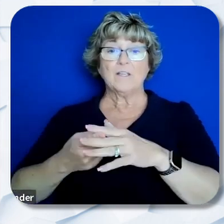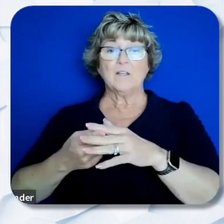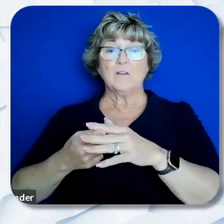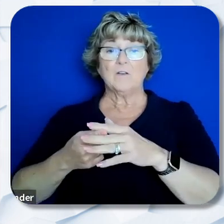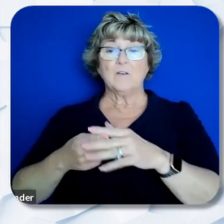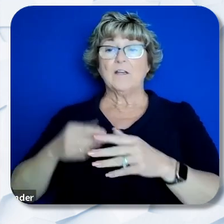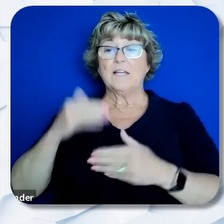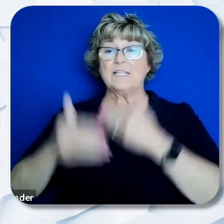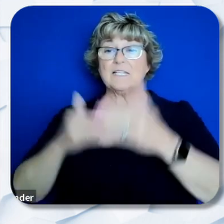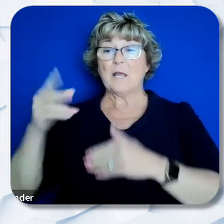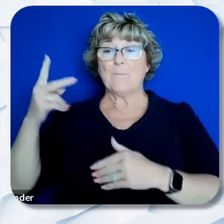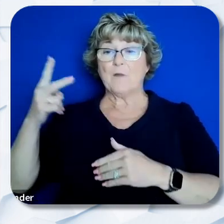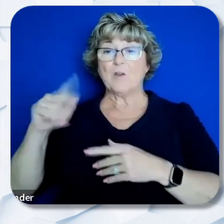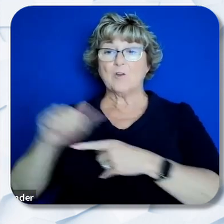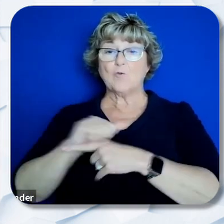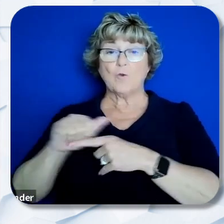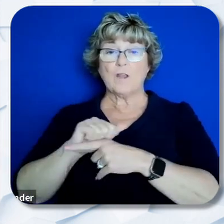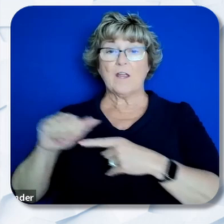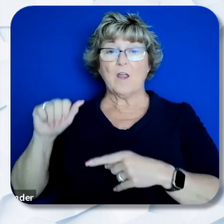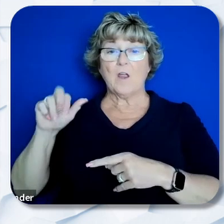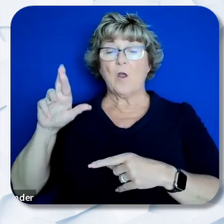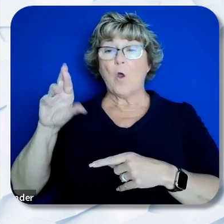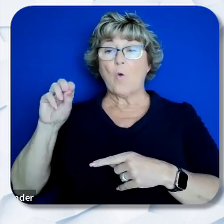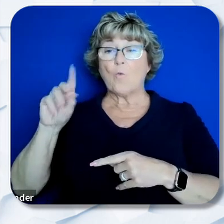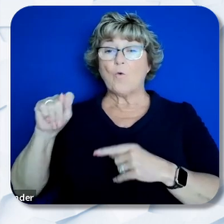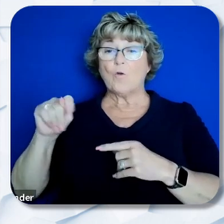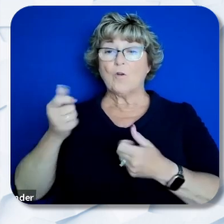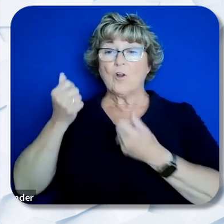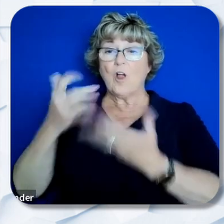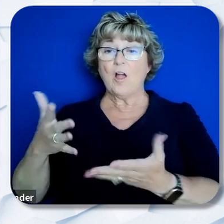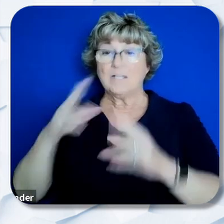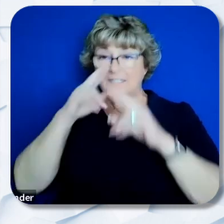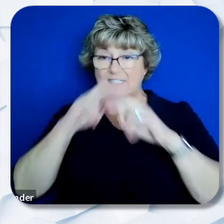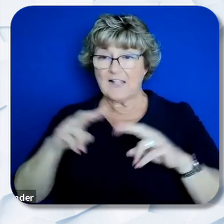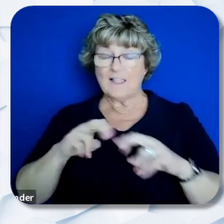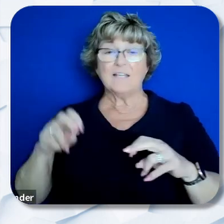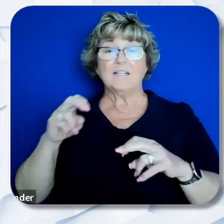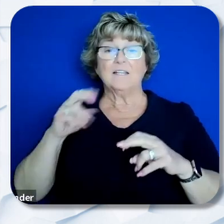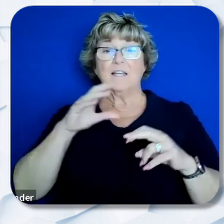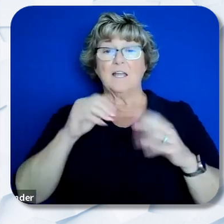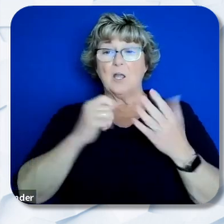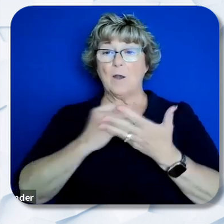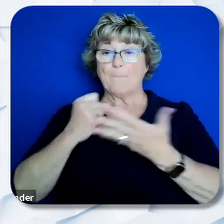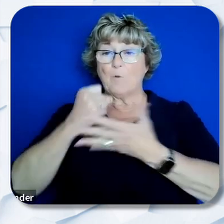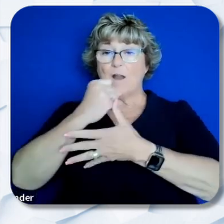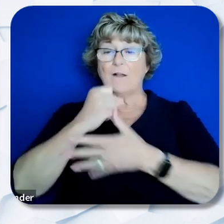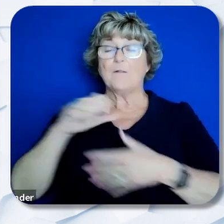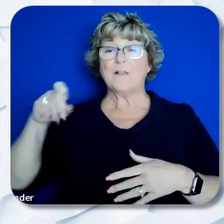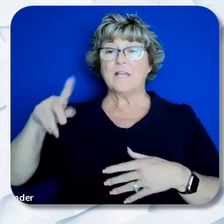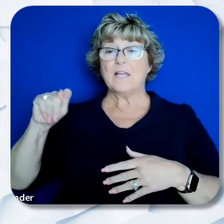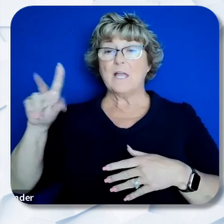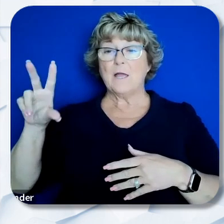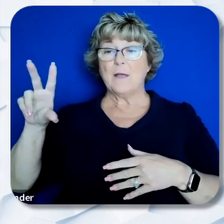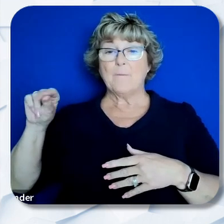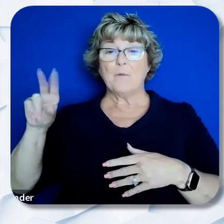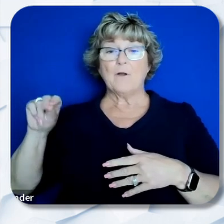2 trainings on root cause analysis and prioritization. September 30th, Step 2 is due. Again, you're